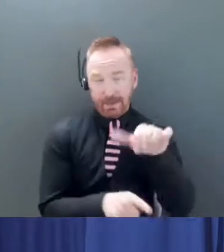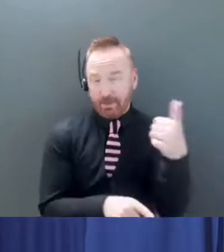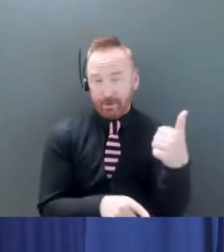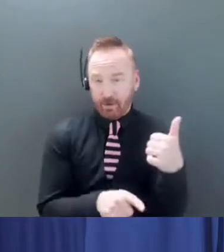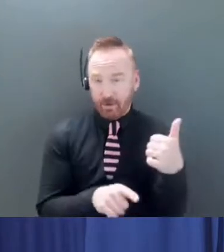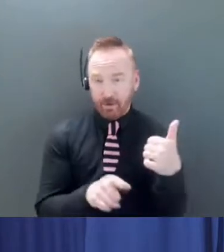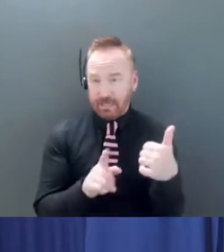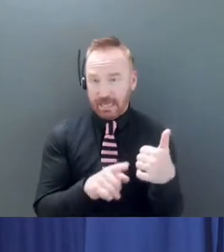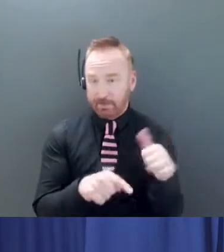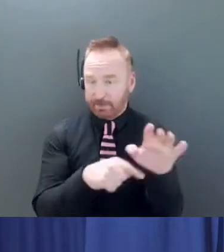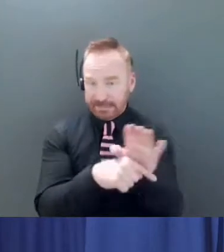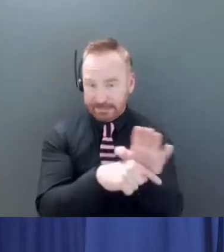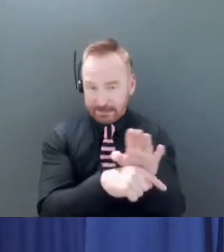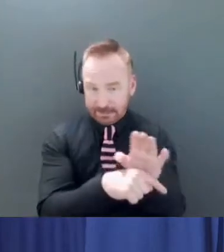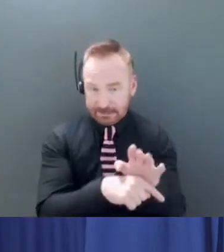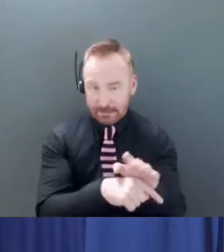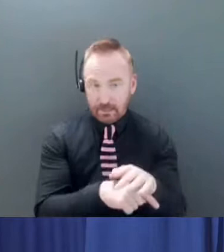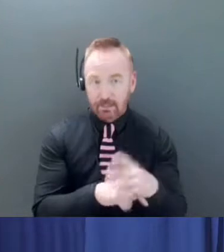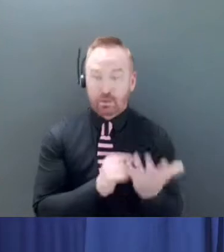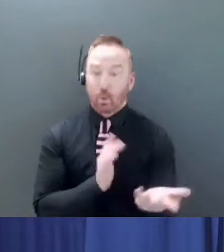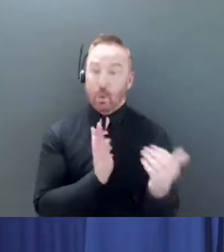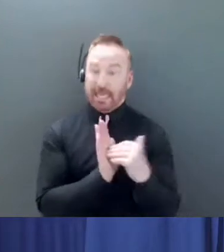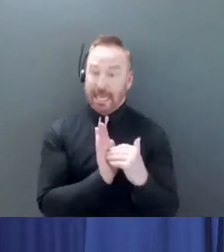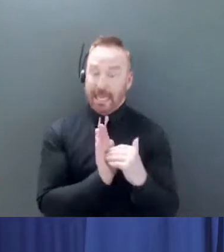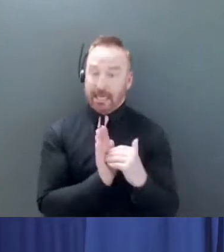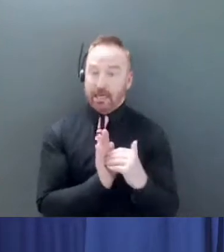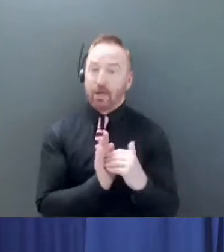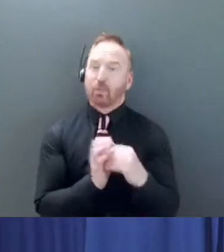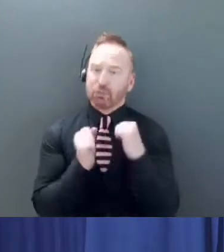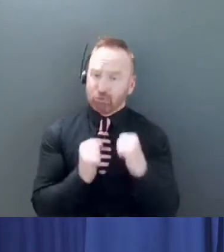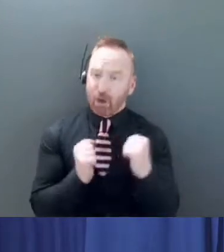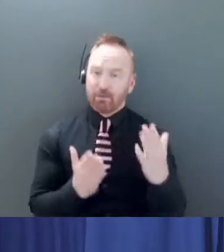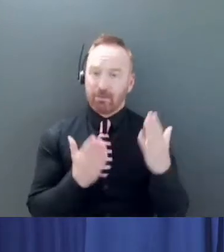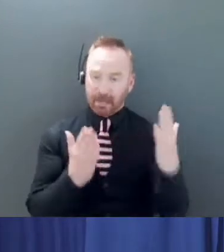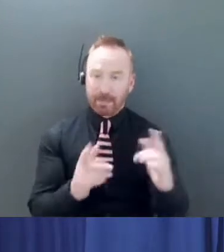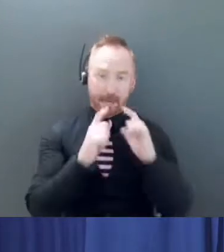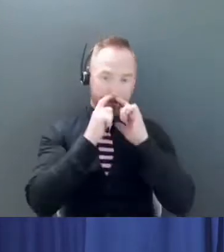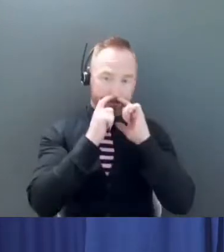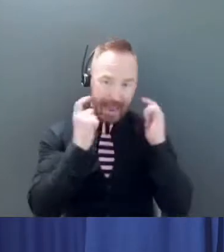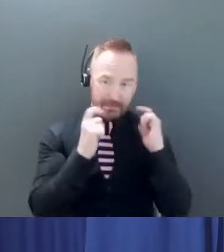the continuation of mask use within these facilities. This is another area and I would